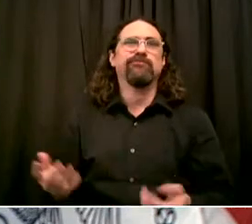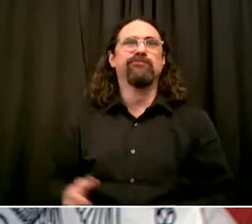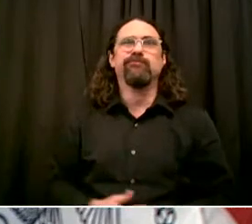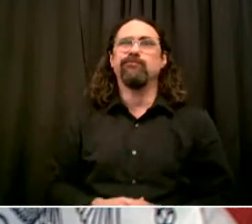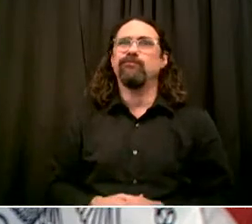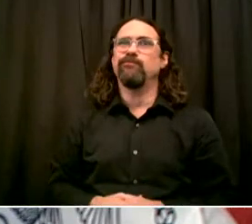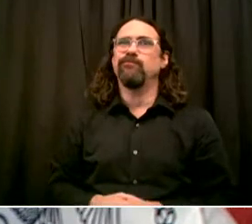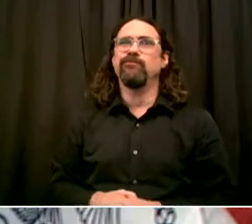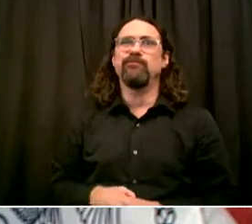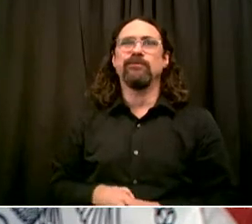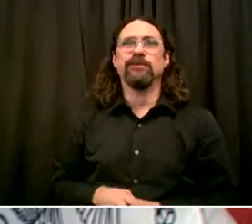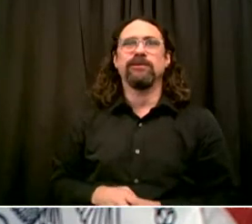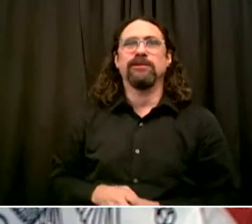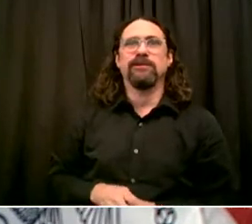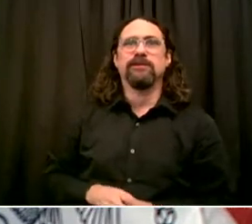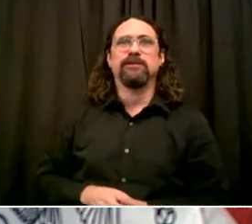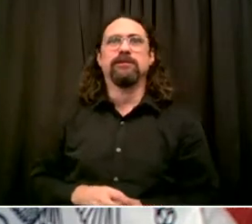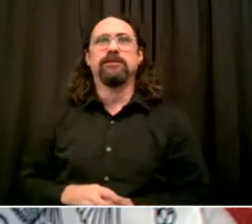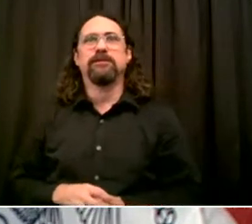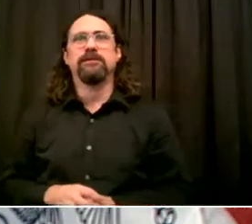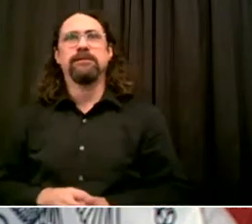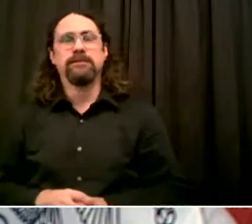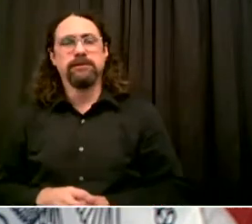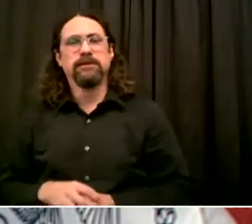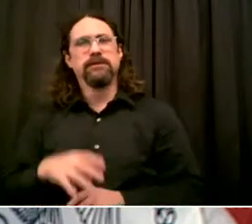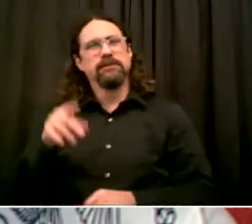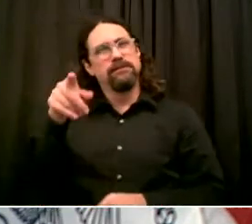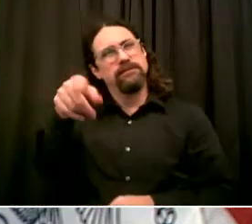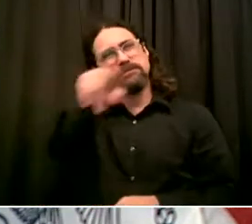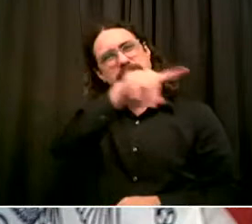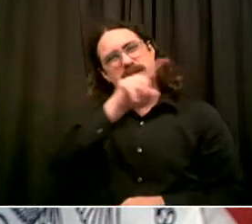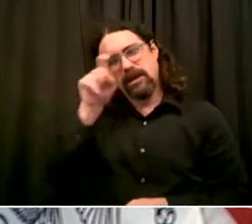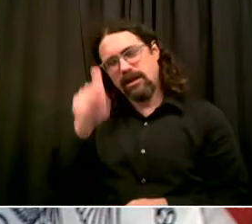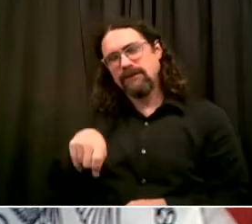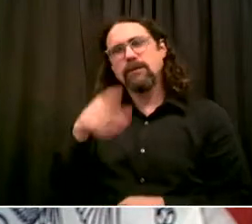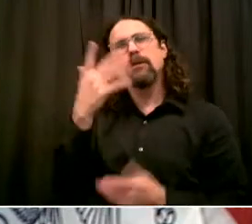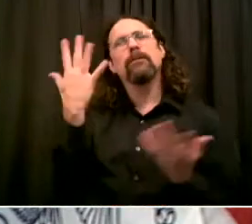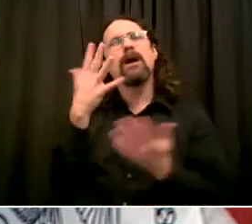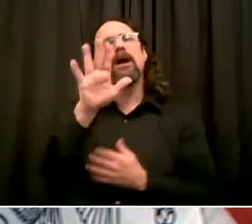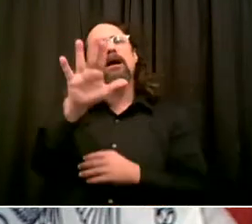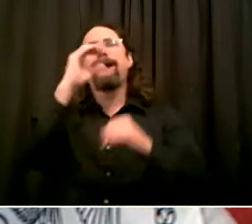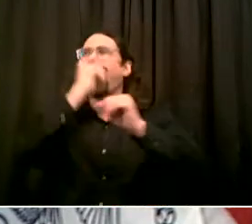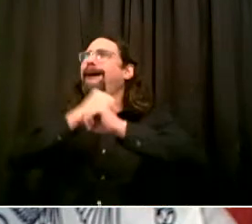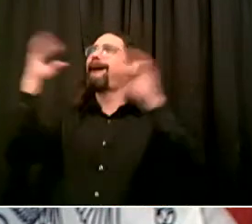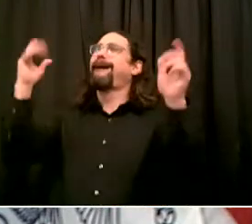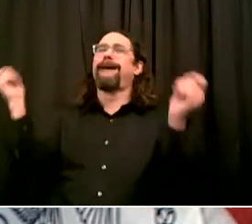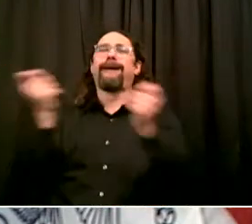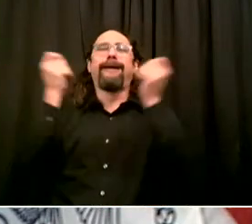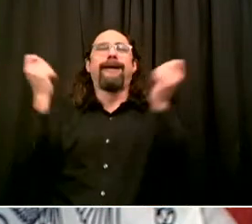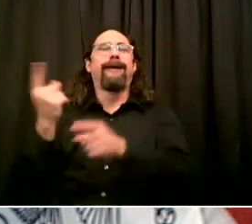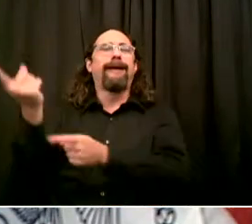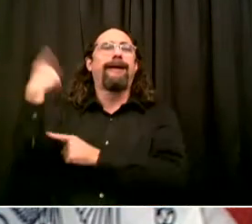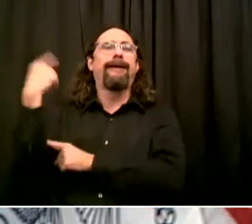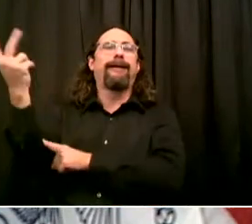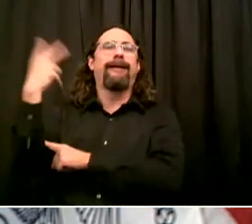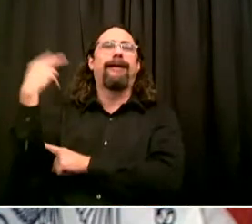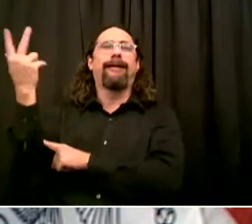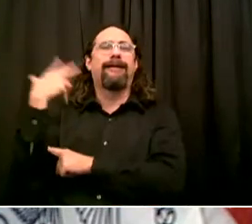WE GOT O TTHINK DIFFERENTLY FOR EVERYONE'S PROTECTION. WE GOT TO THINK DIFFERENTLY. SSO WE'RE USED TO